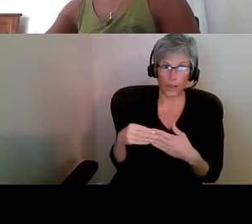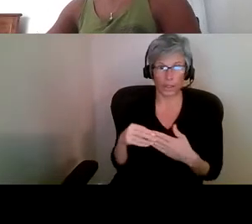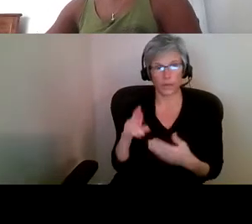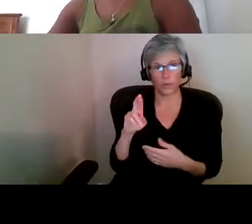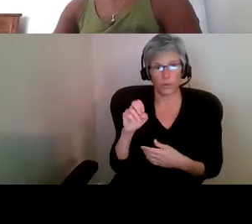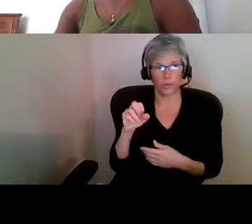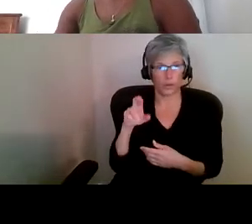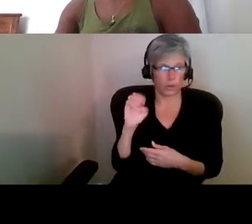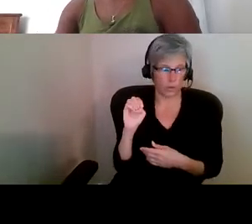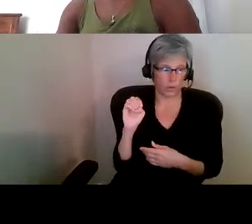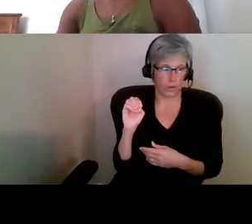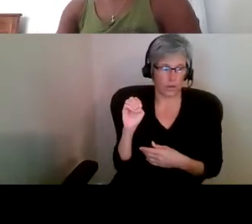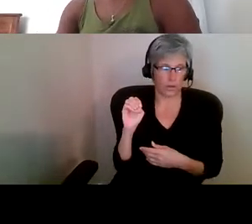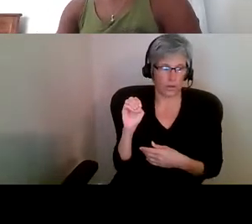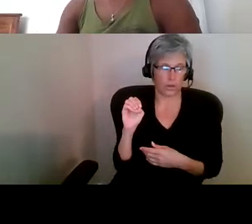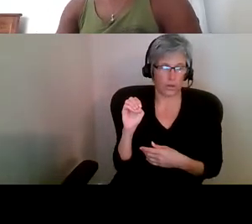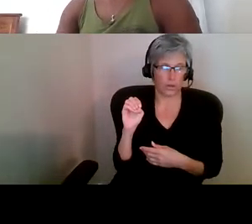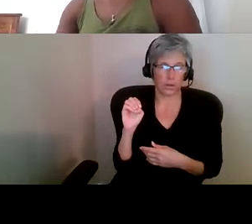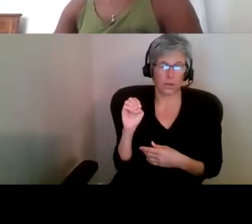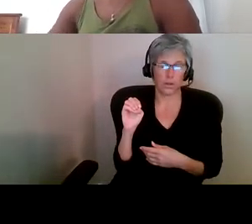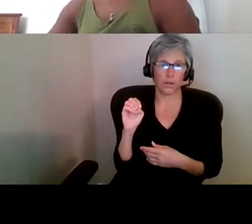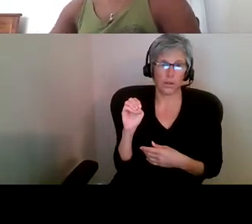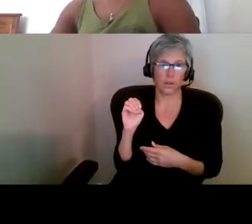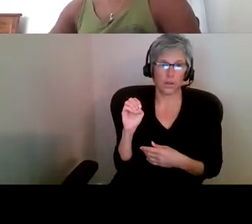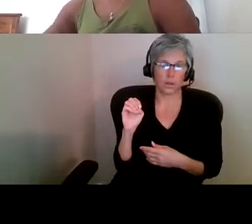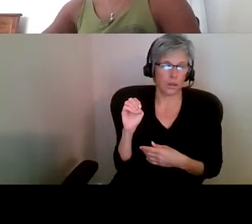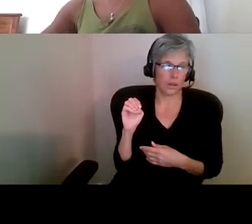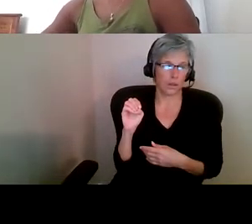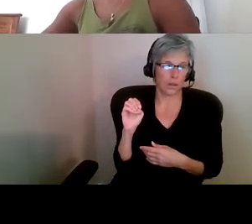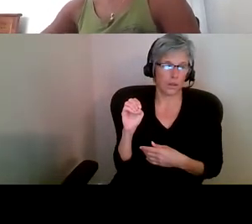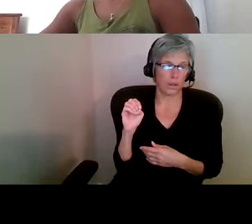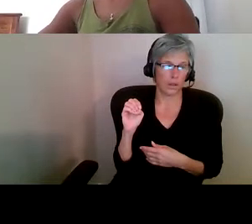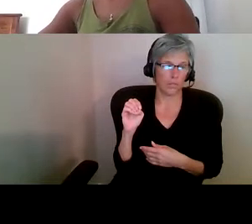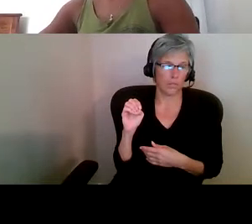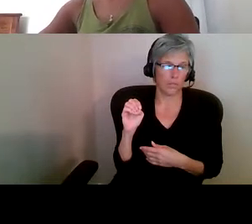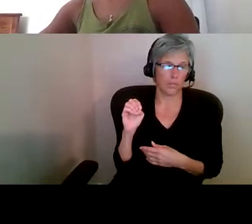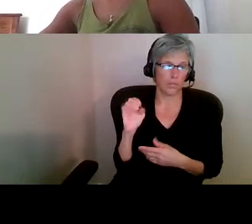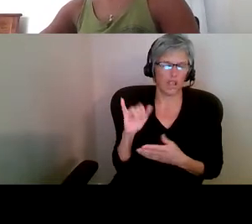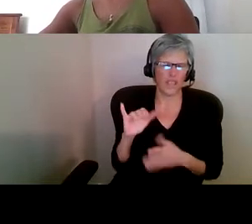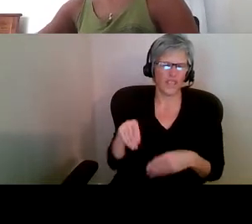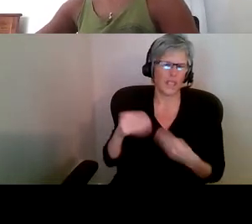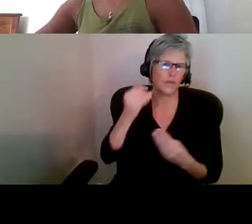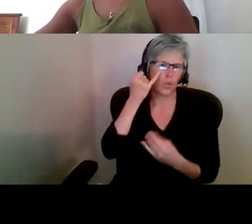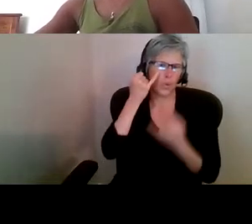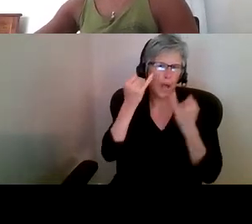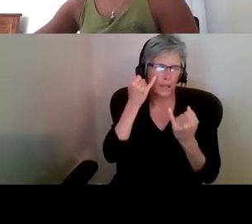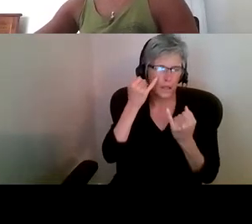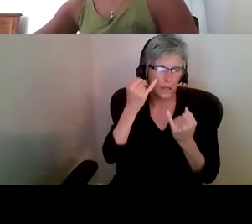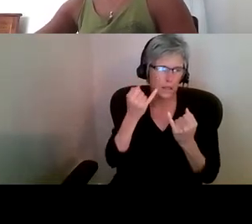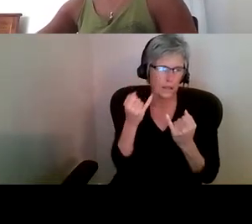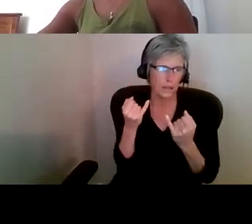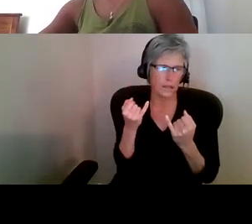and it tells in this resource it gives you some ideas about you know, again formative feedback.